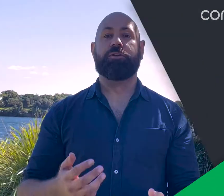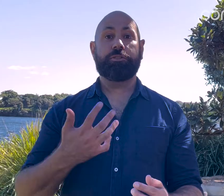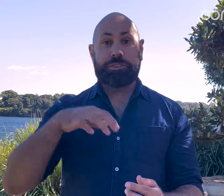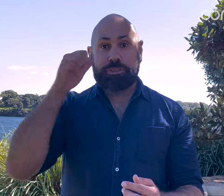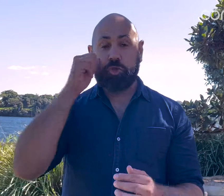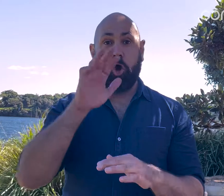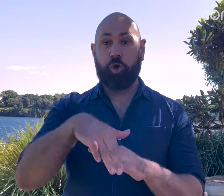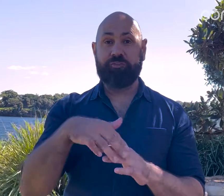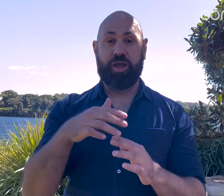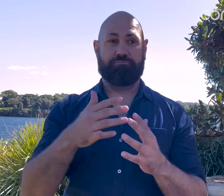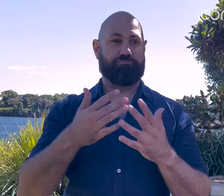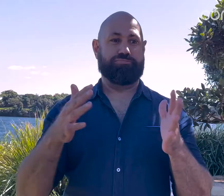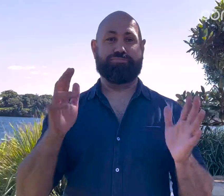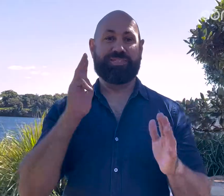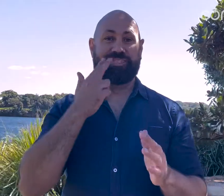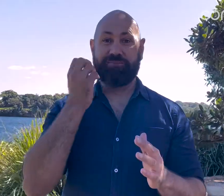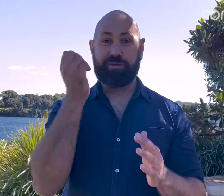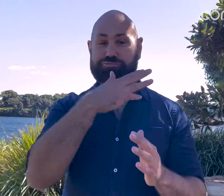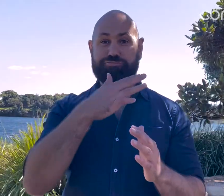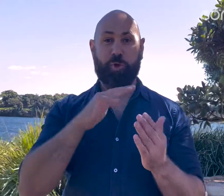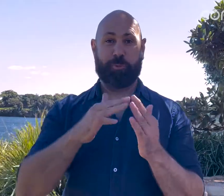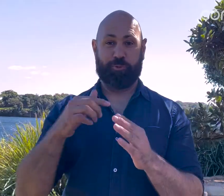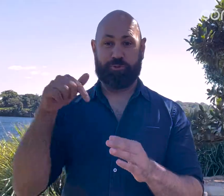Knowing and understanding more about the Deaf Indigenous community